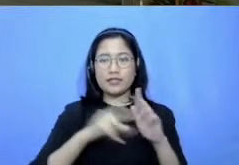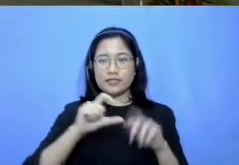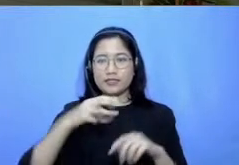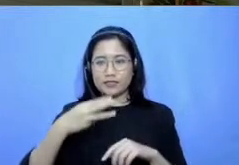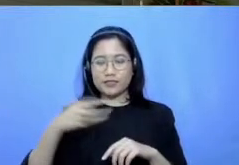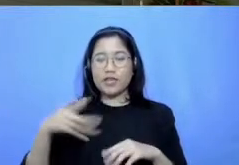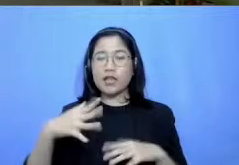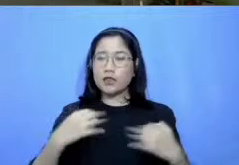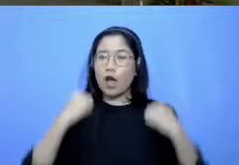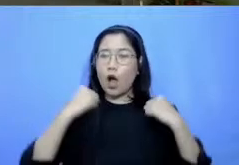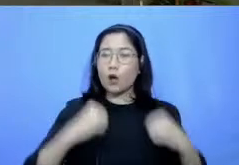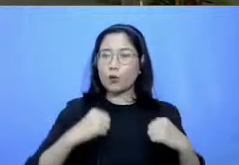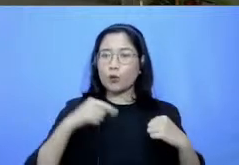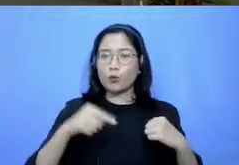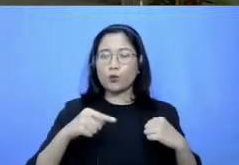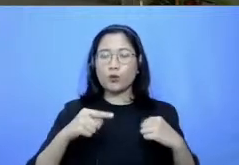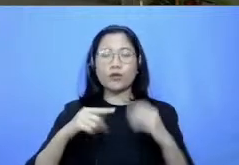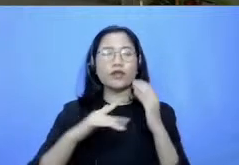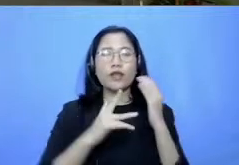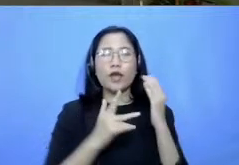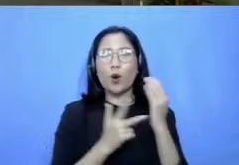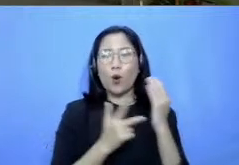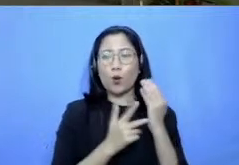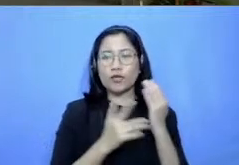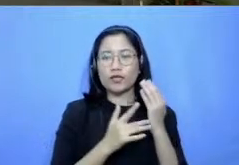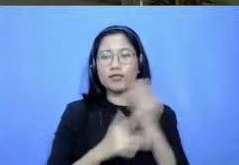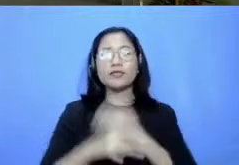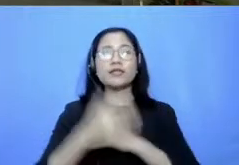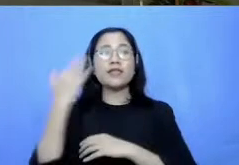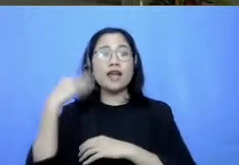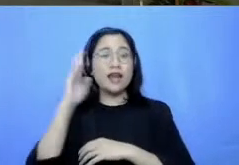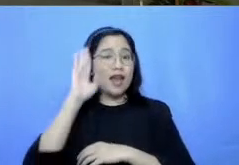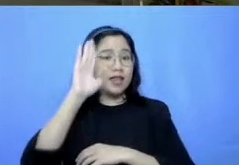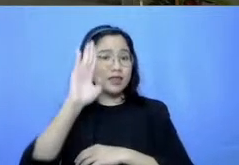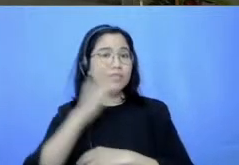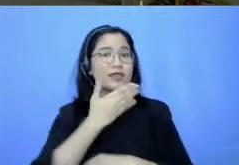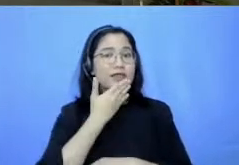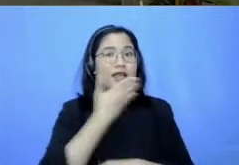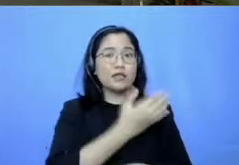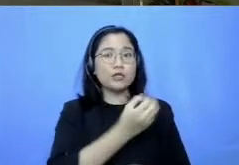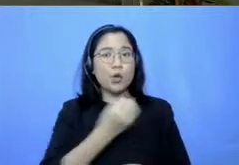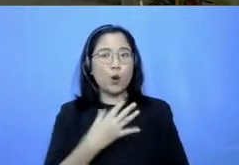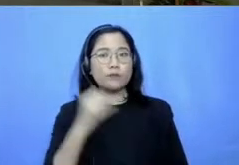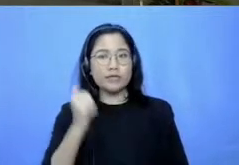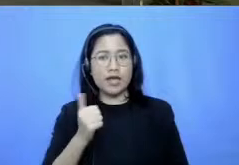get exposure and also later can ask questions but before we learn it seems like